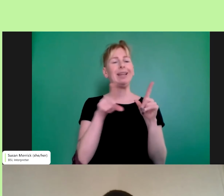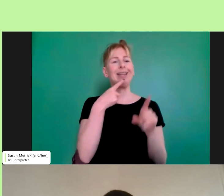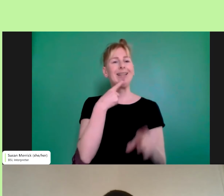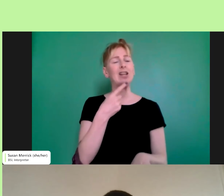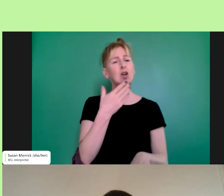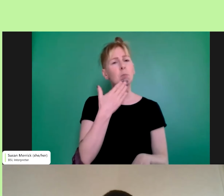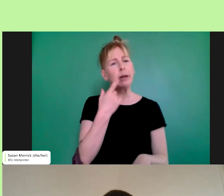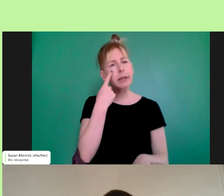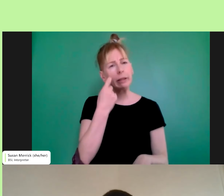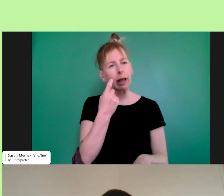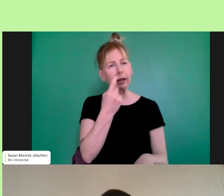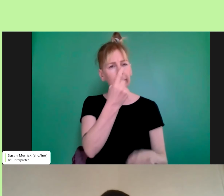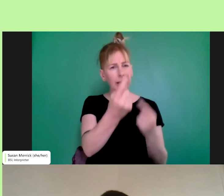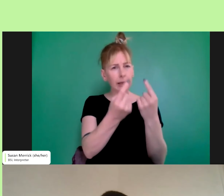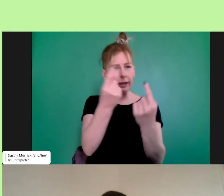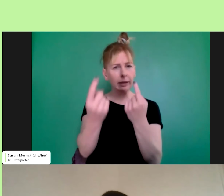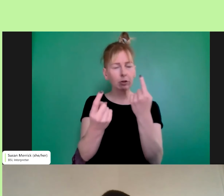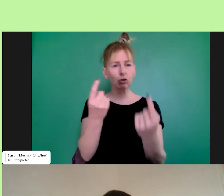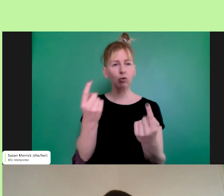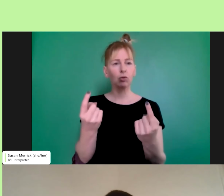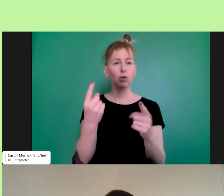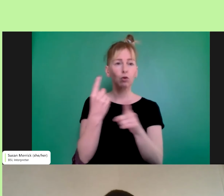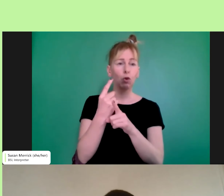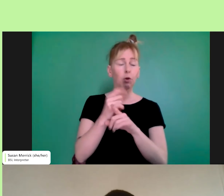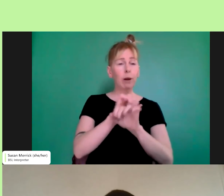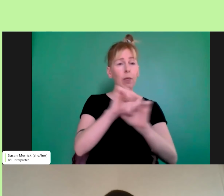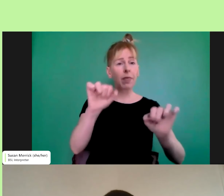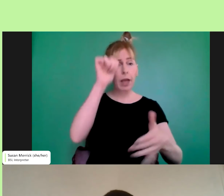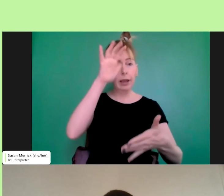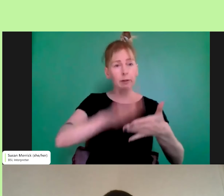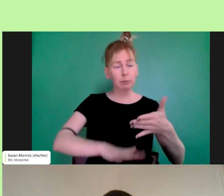experience of resolving conflict created when trying to care for people